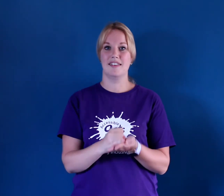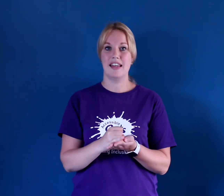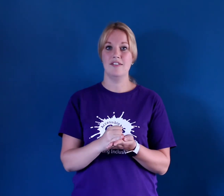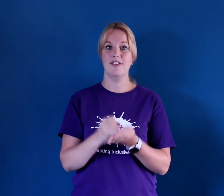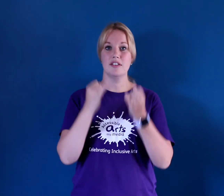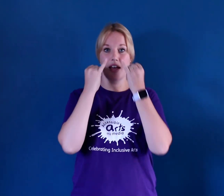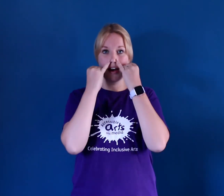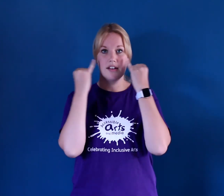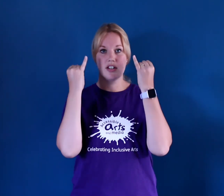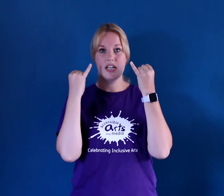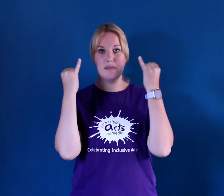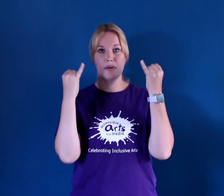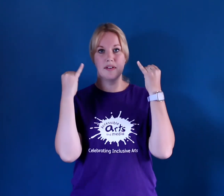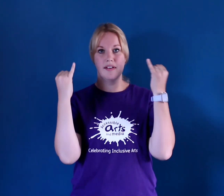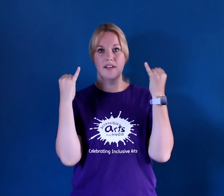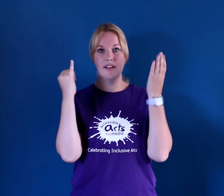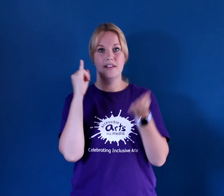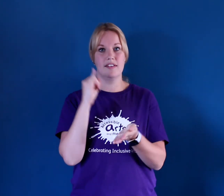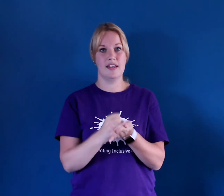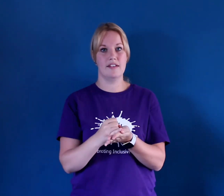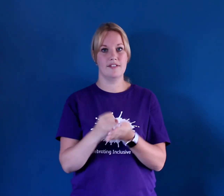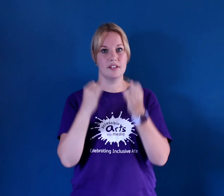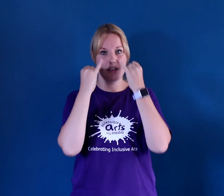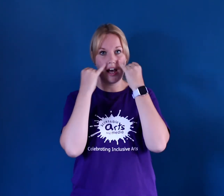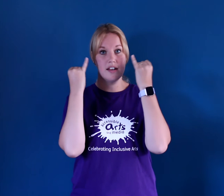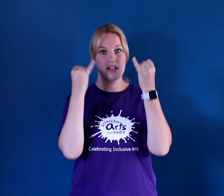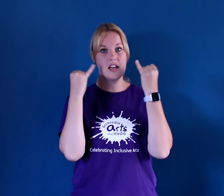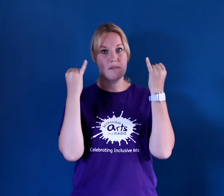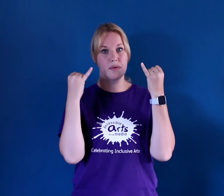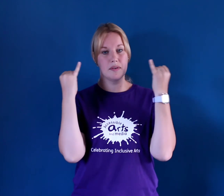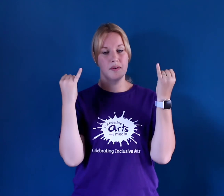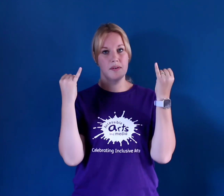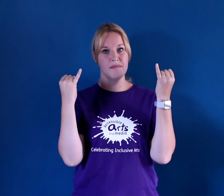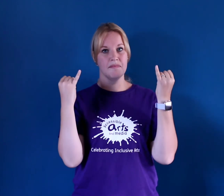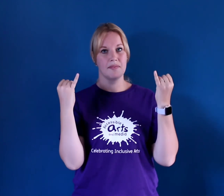Sinful tired sheep, sinful tired sheep.